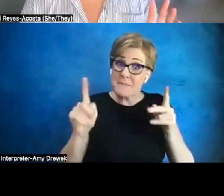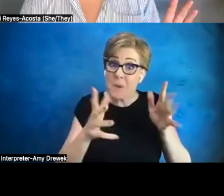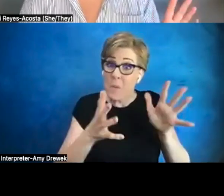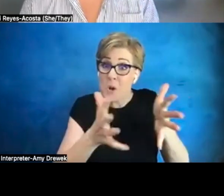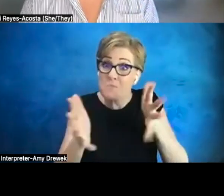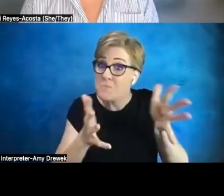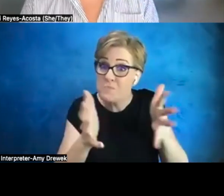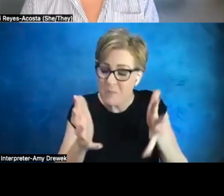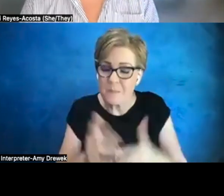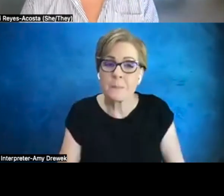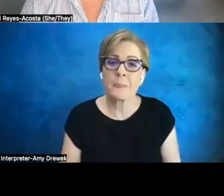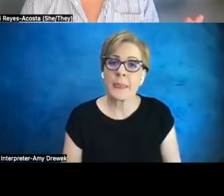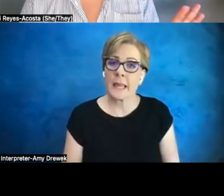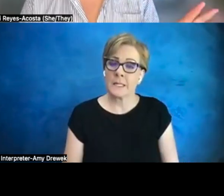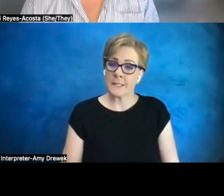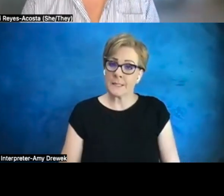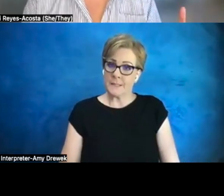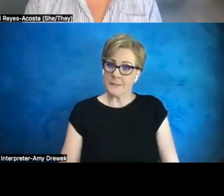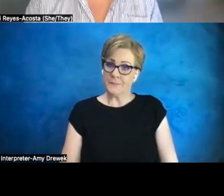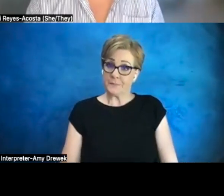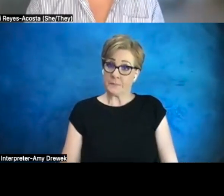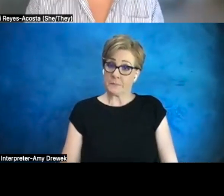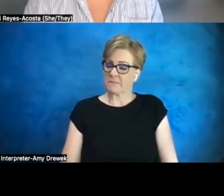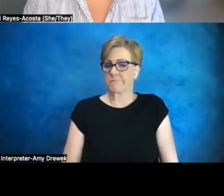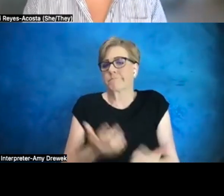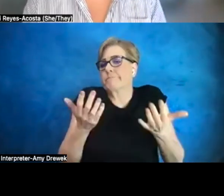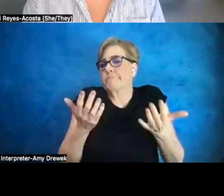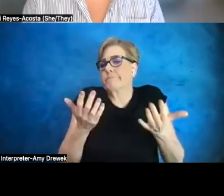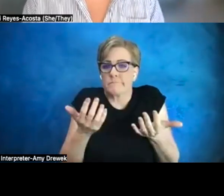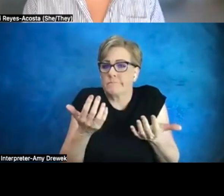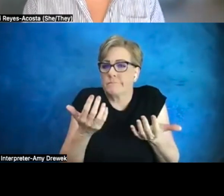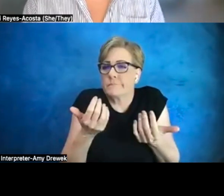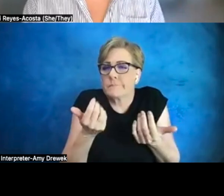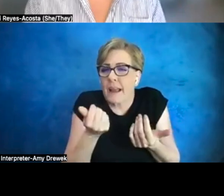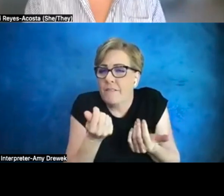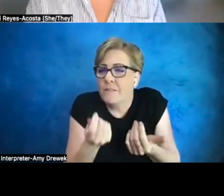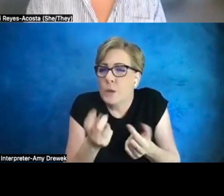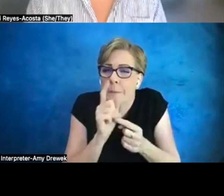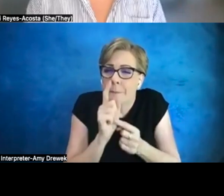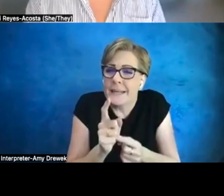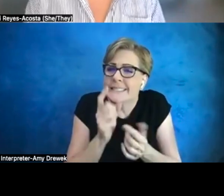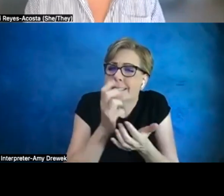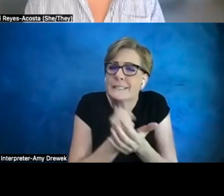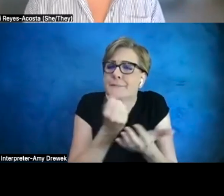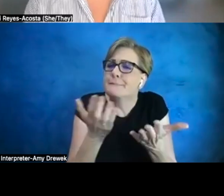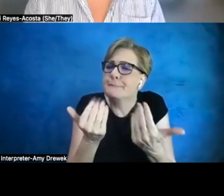I would love to spend a few minutes hearing from what you shared in your breakout room.